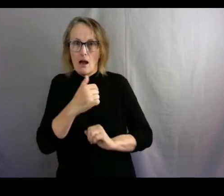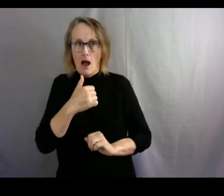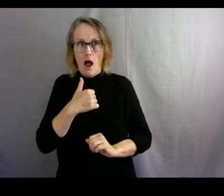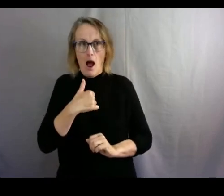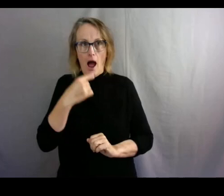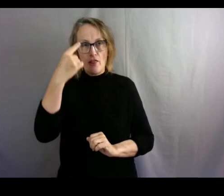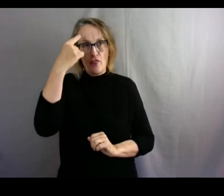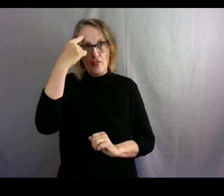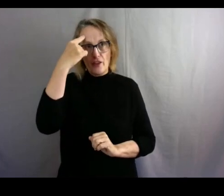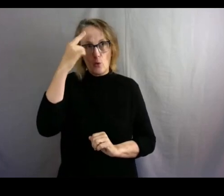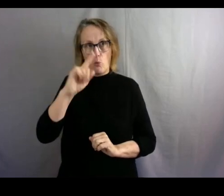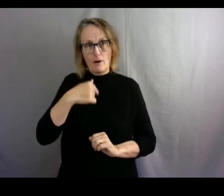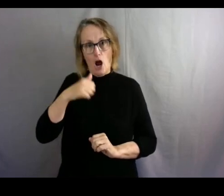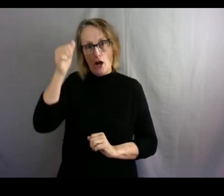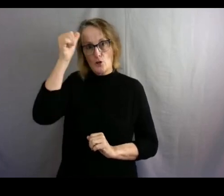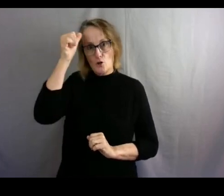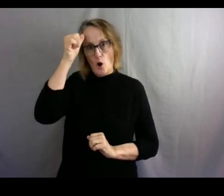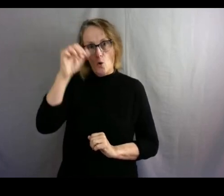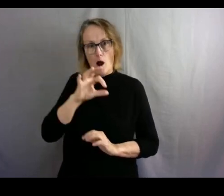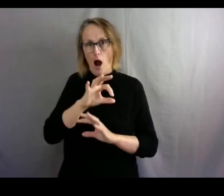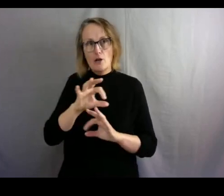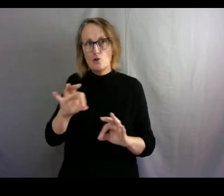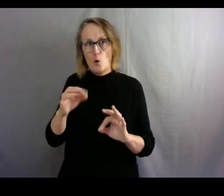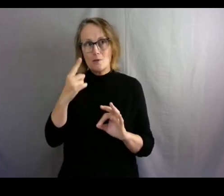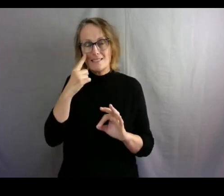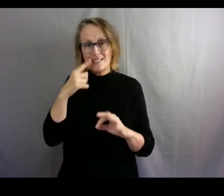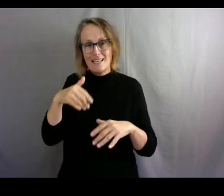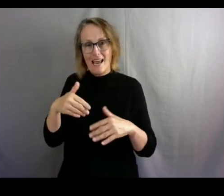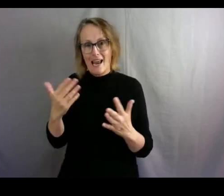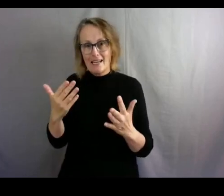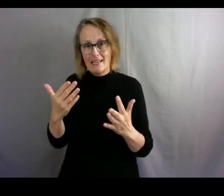I don't see any influence on Marquesans' contemporary arts